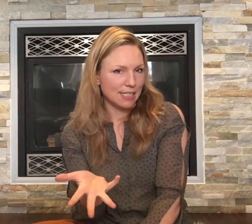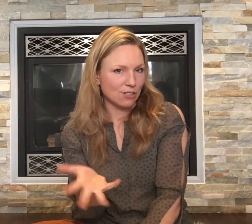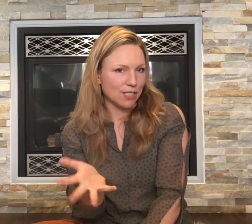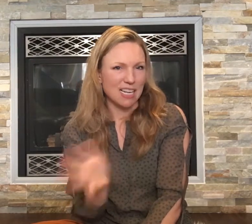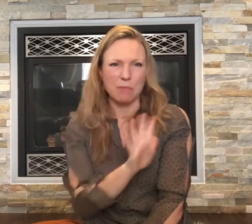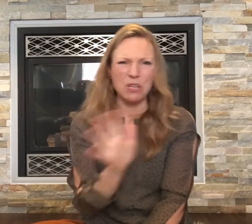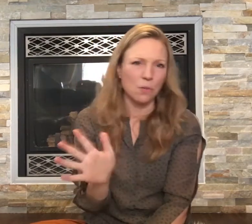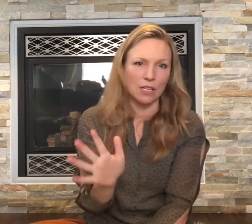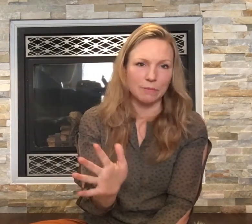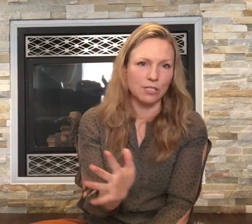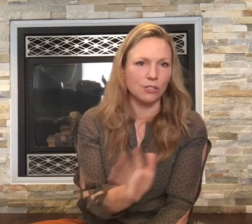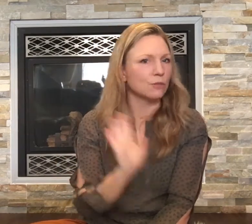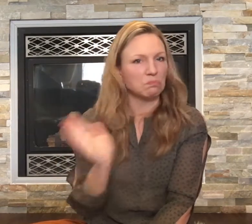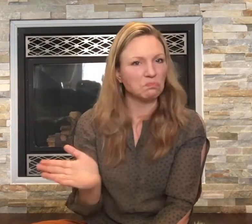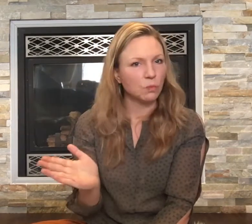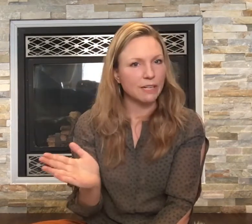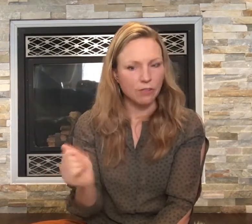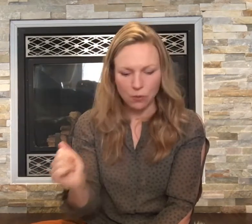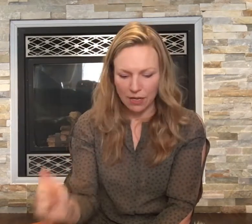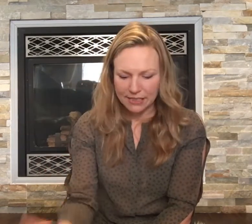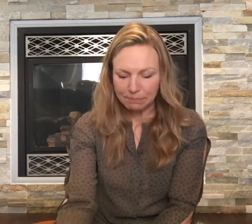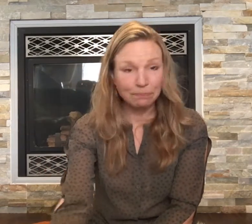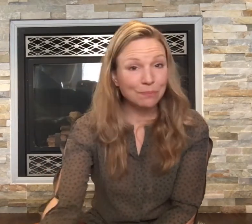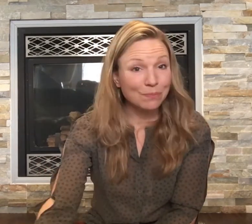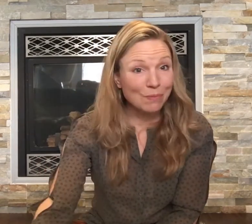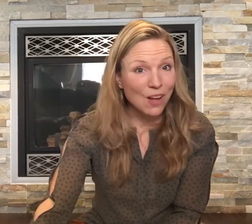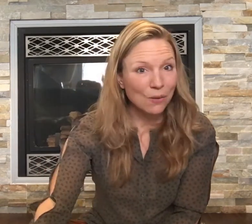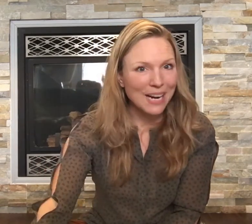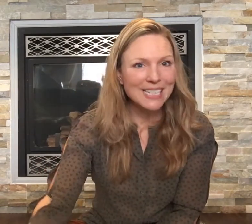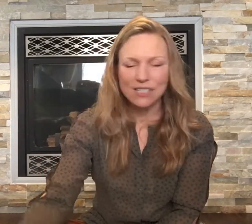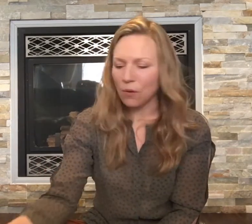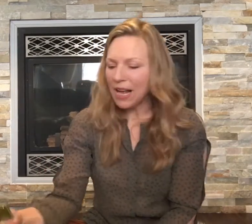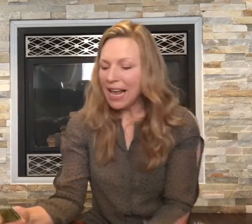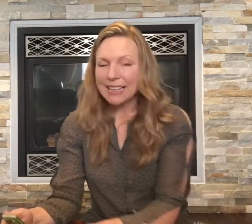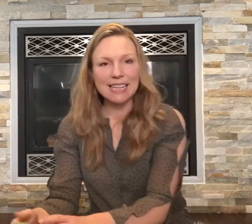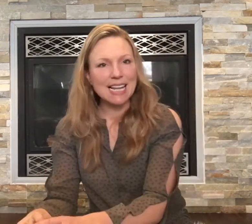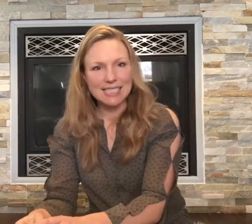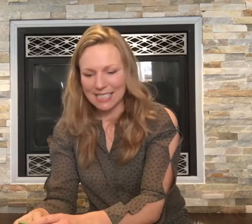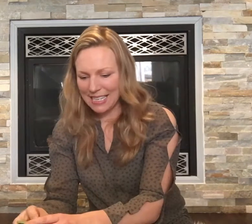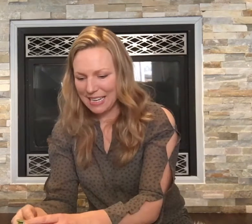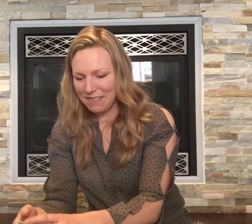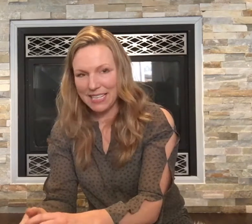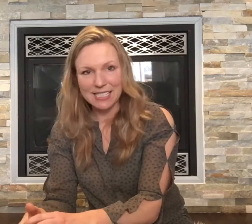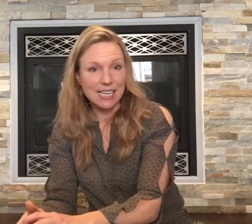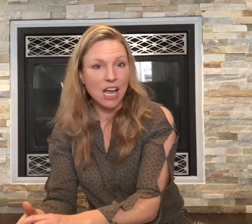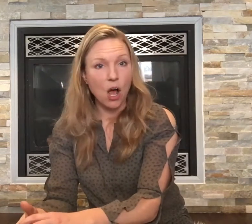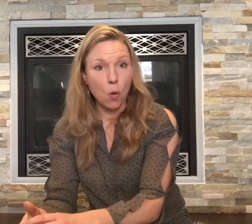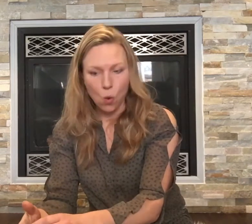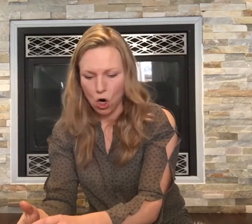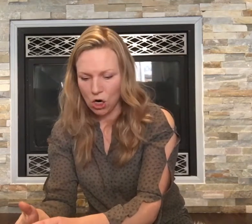are singing. but you're welcome to do whatever you want. Alright? So, let's give it a whirl.